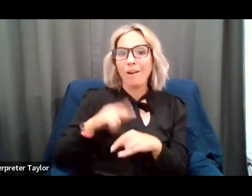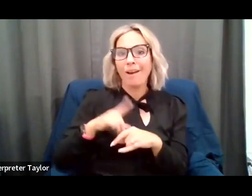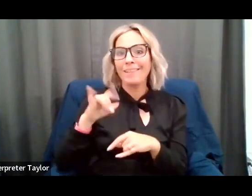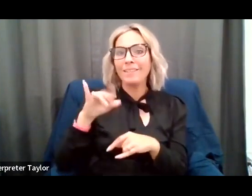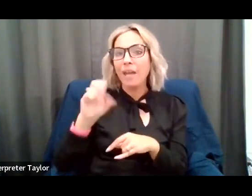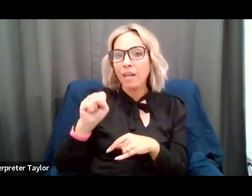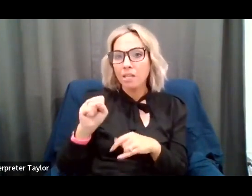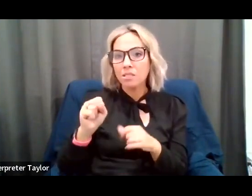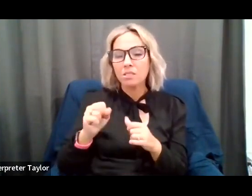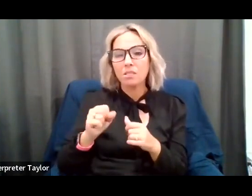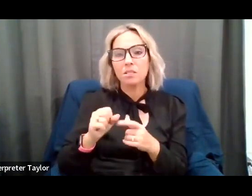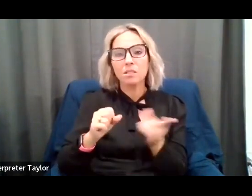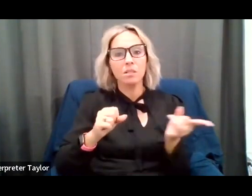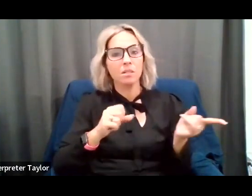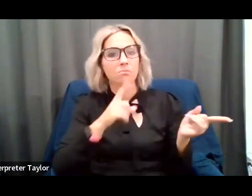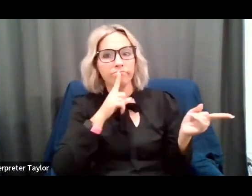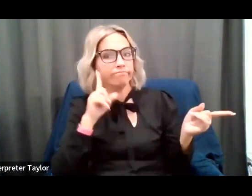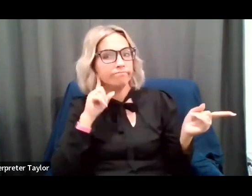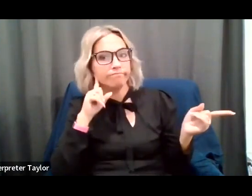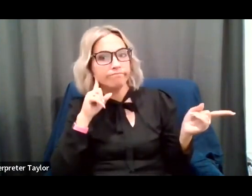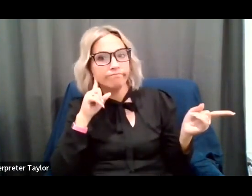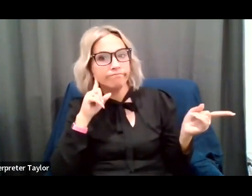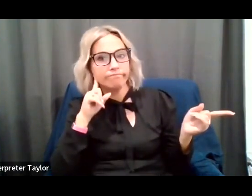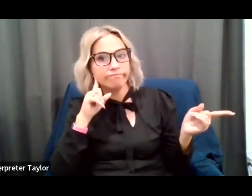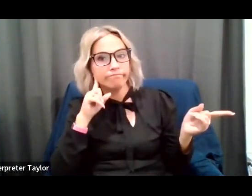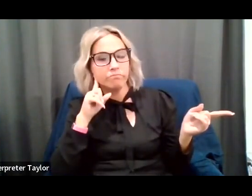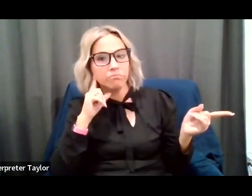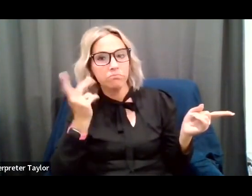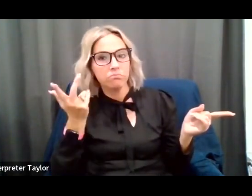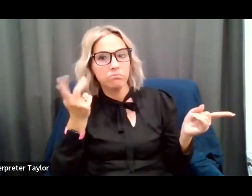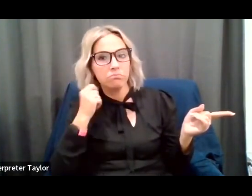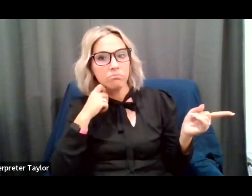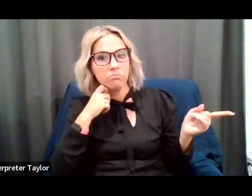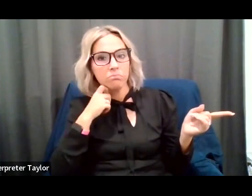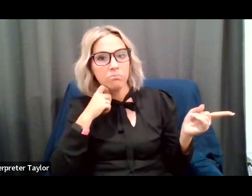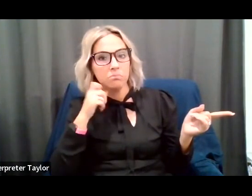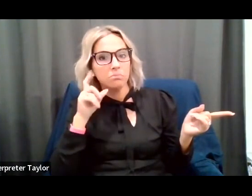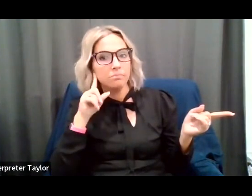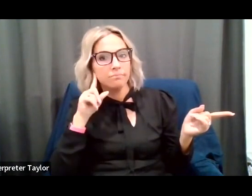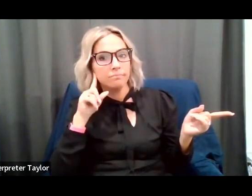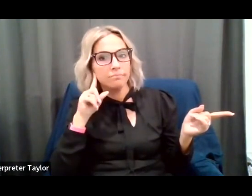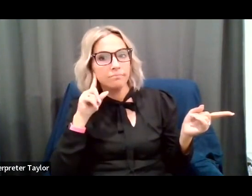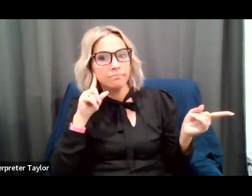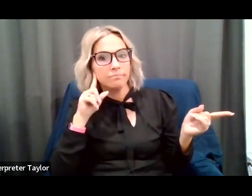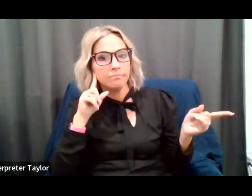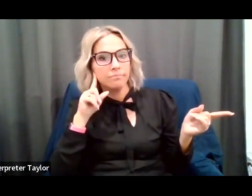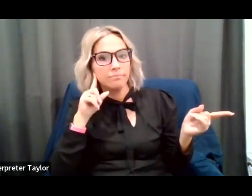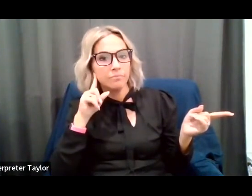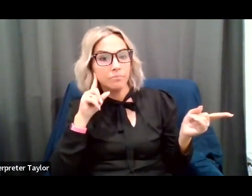talk- That-that would be perfect.